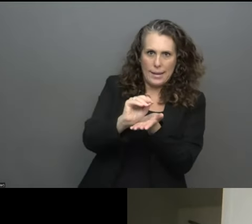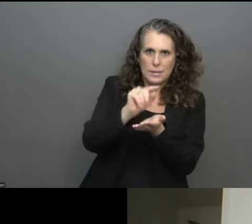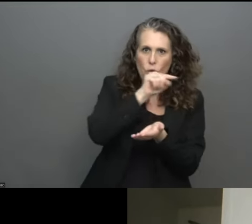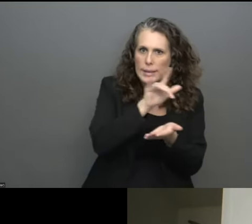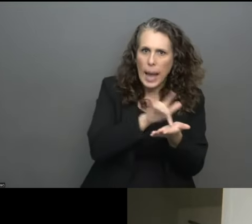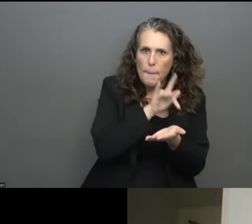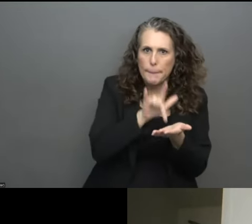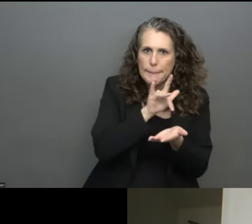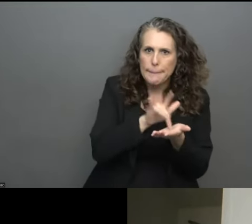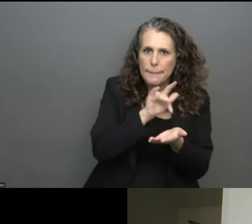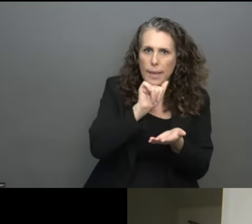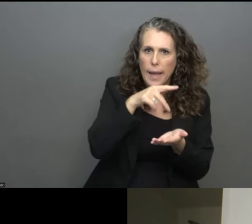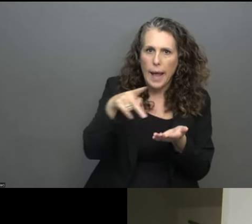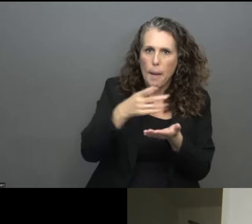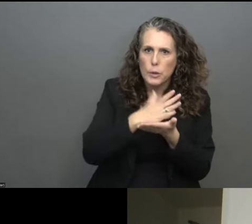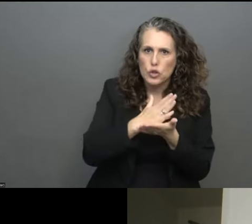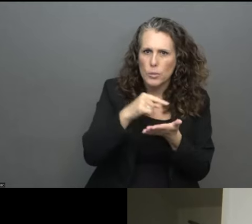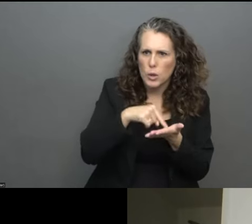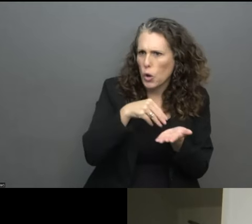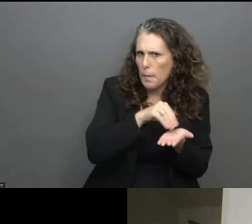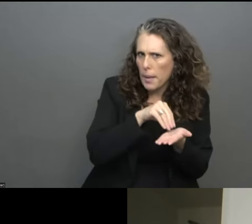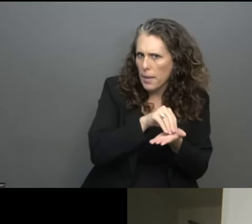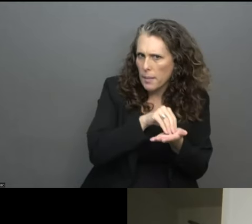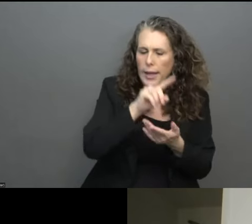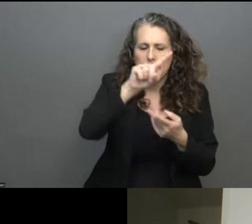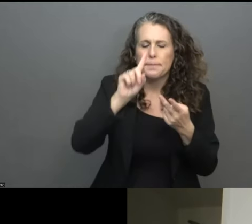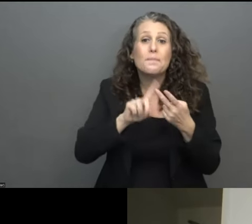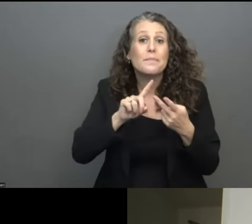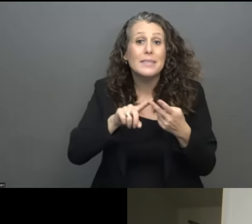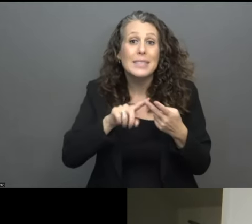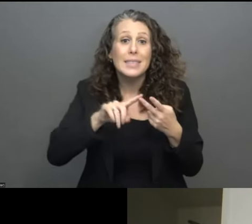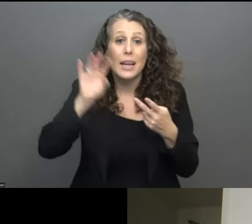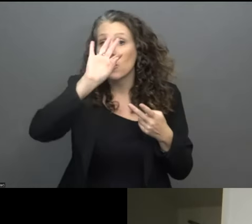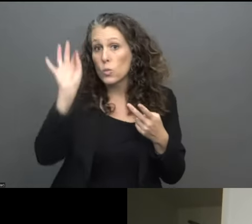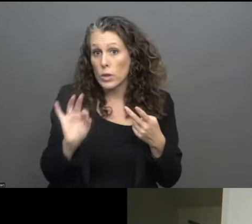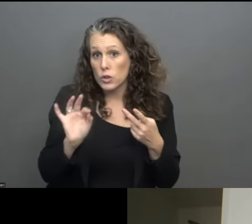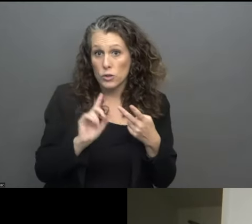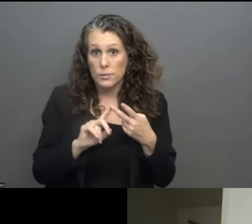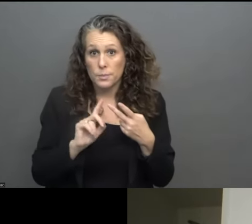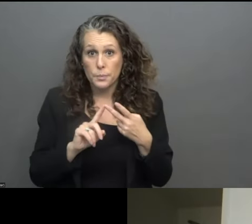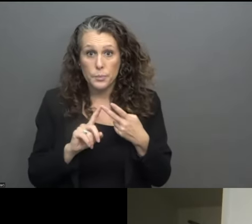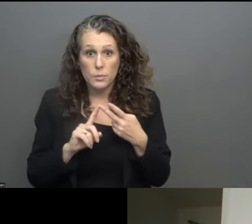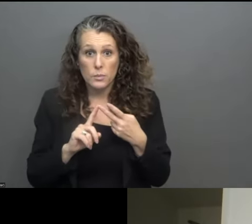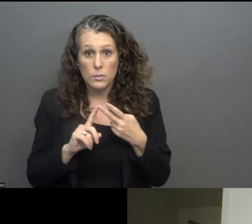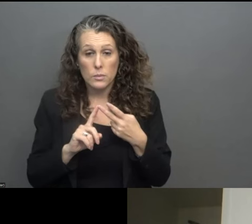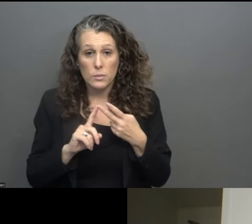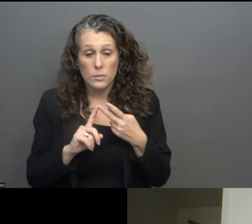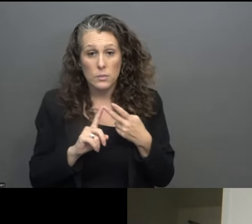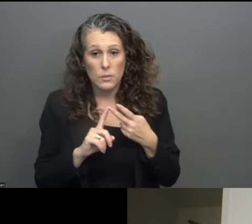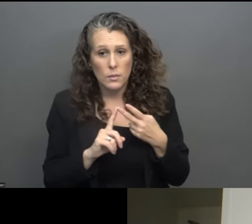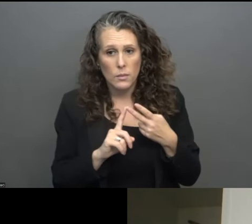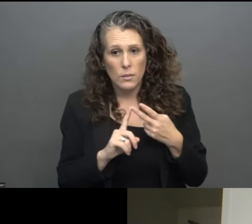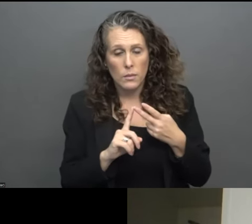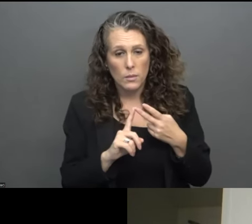10:32:02 Polish Politi disaster on the lovely costume. In this case john C was la